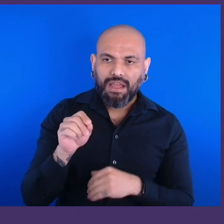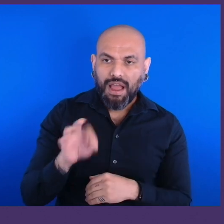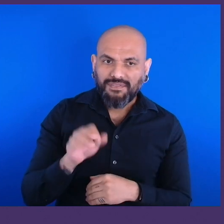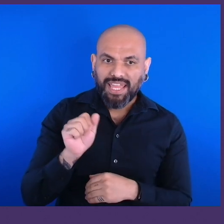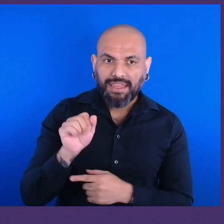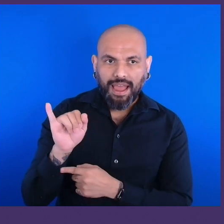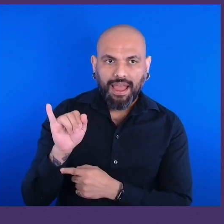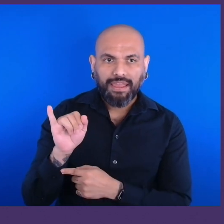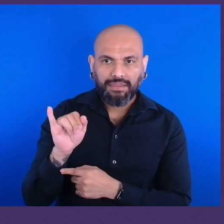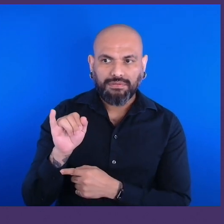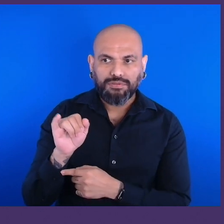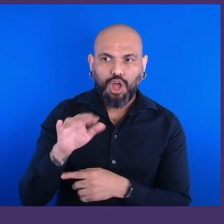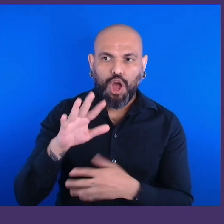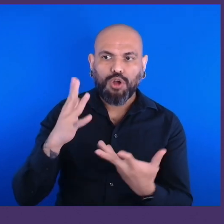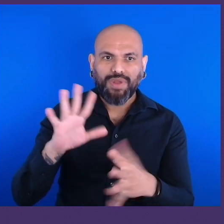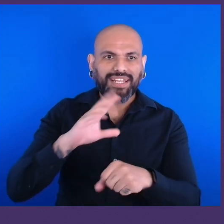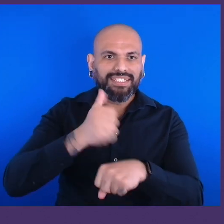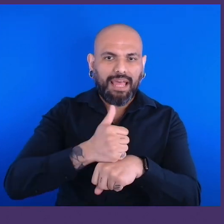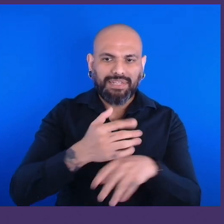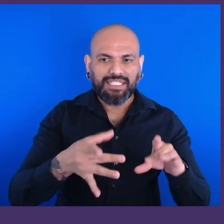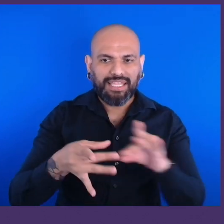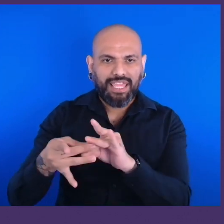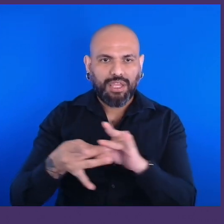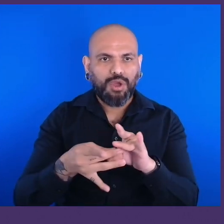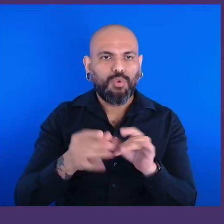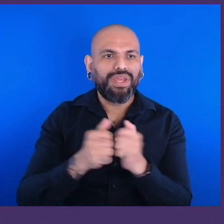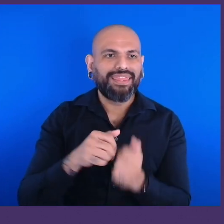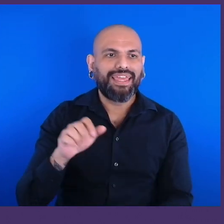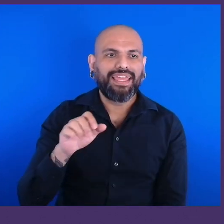with the European Accessibility Act so that we maintain